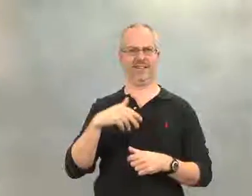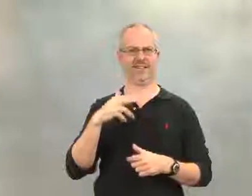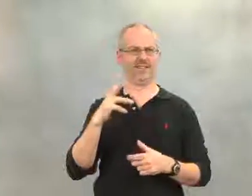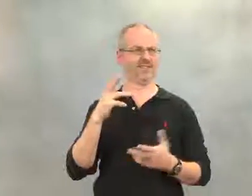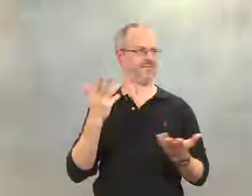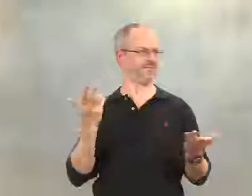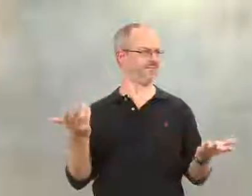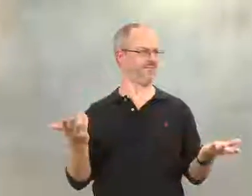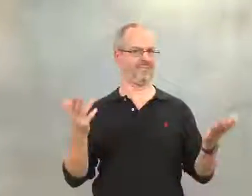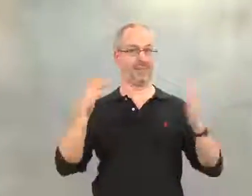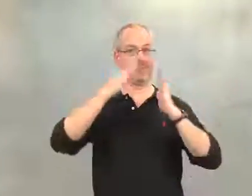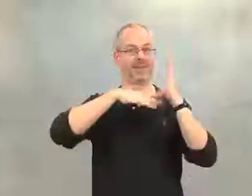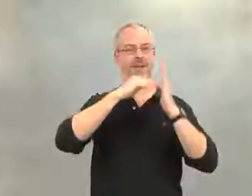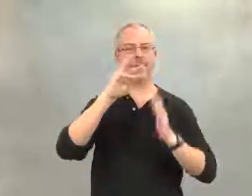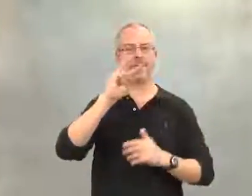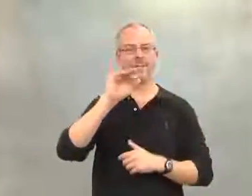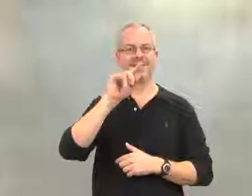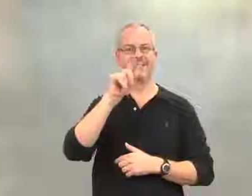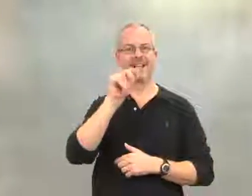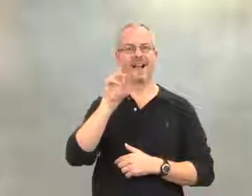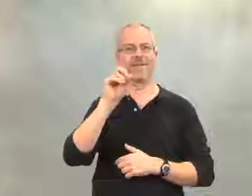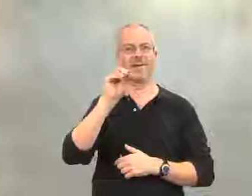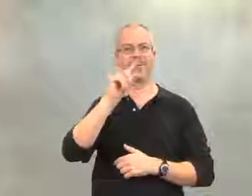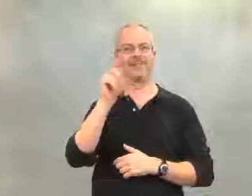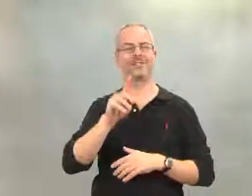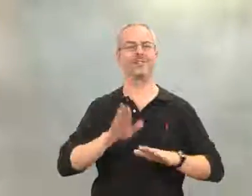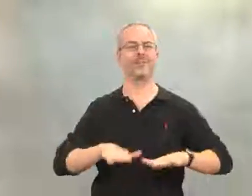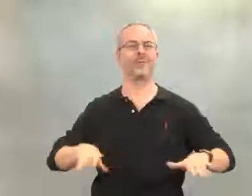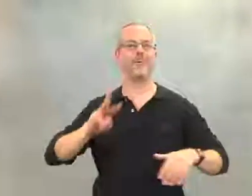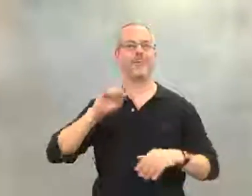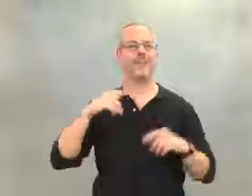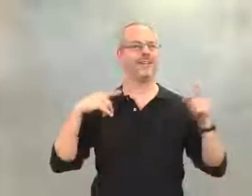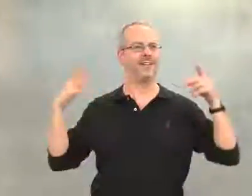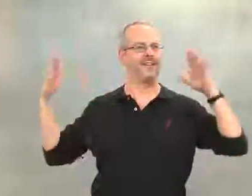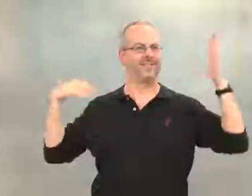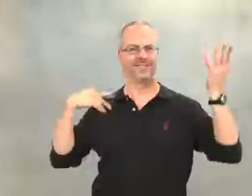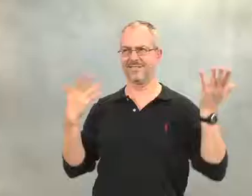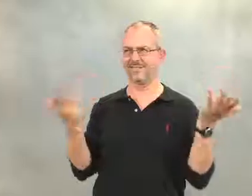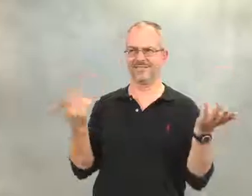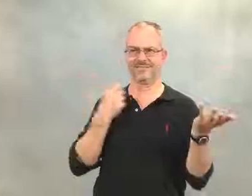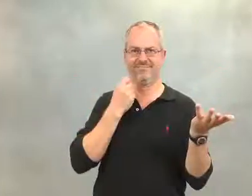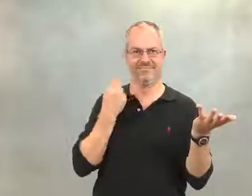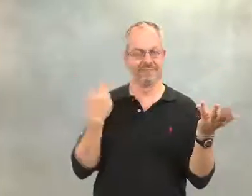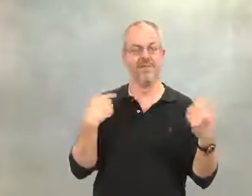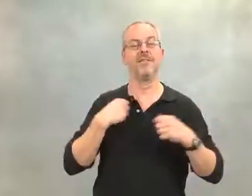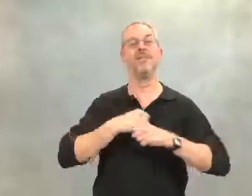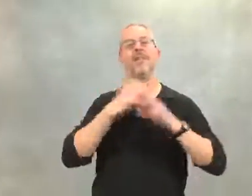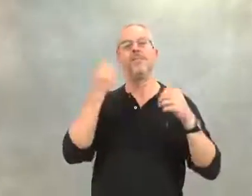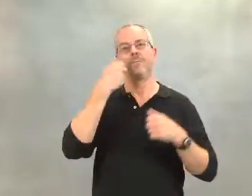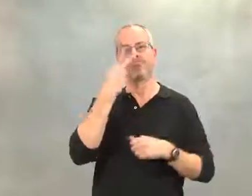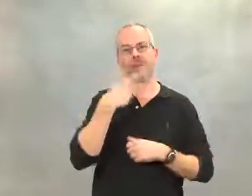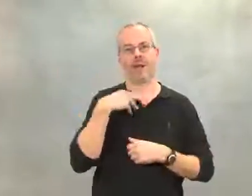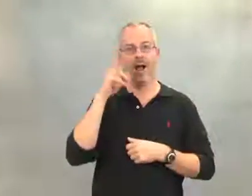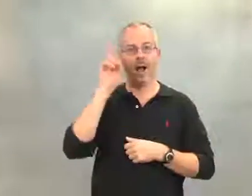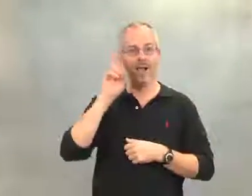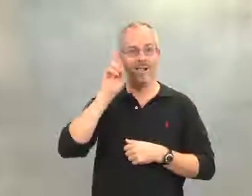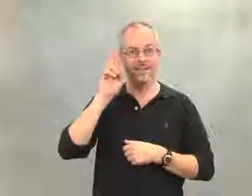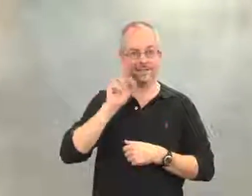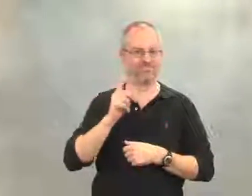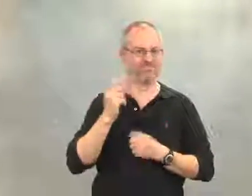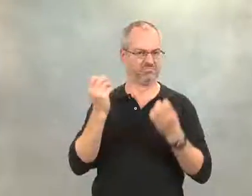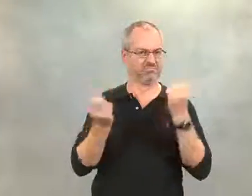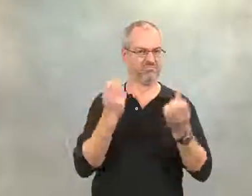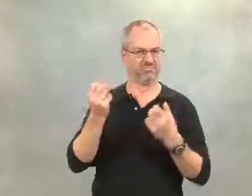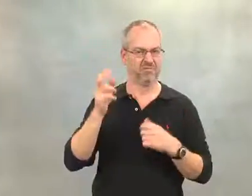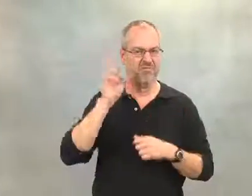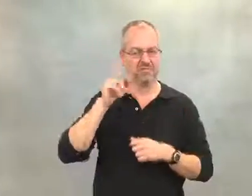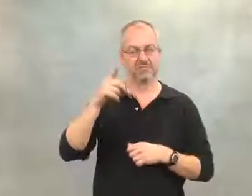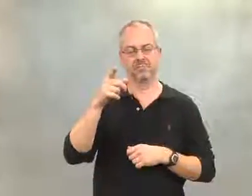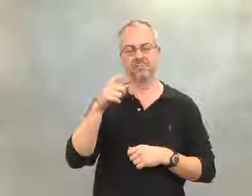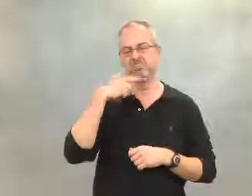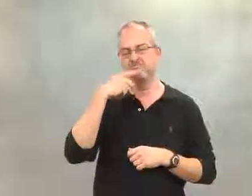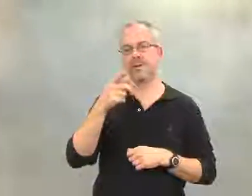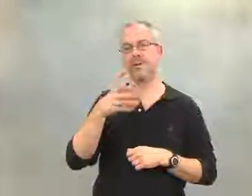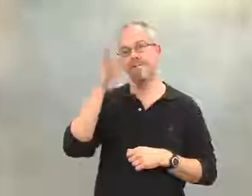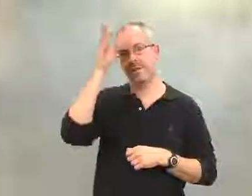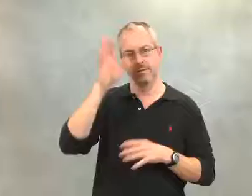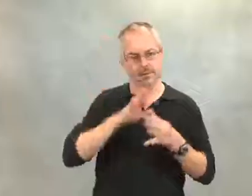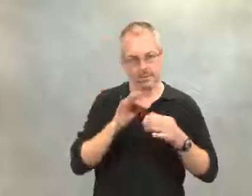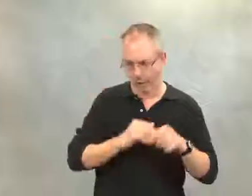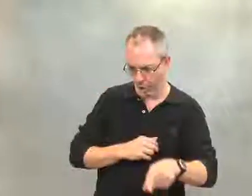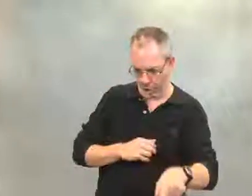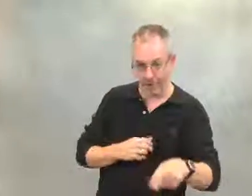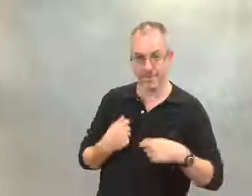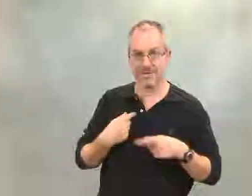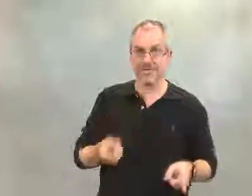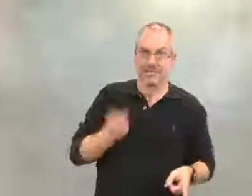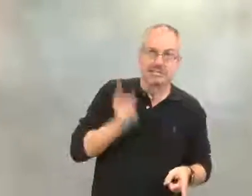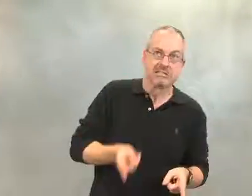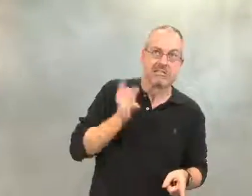It was in the children's ward with paintings of the Wizard of Oz.